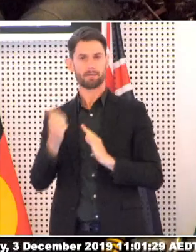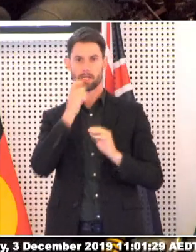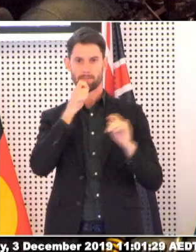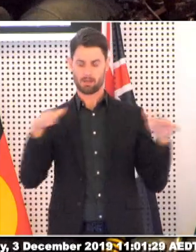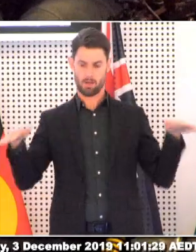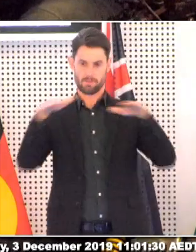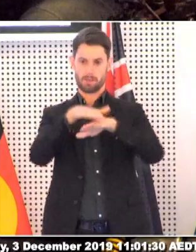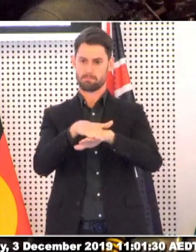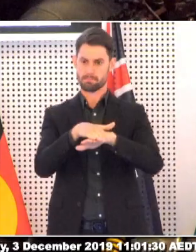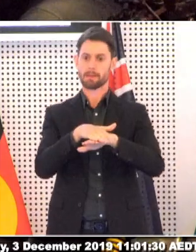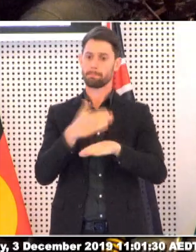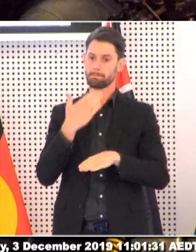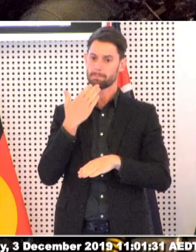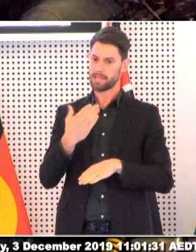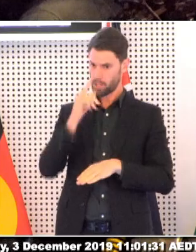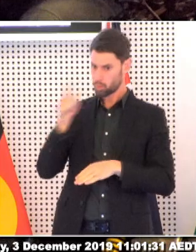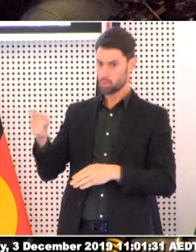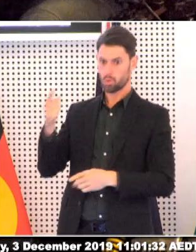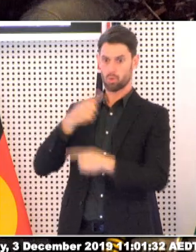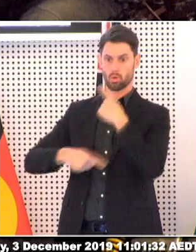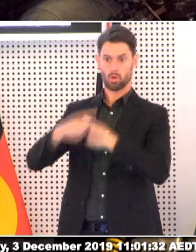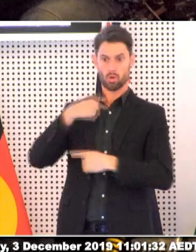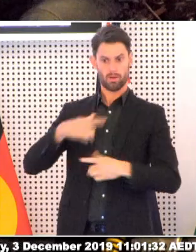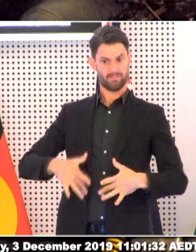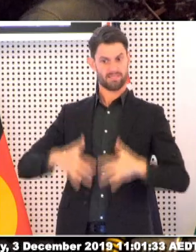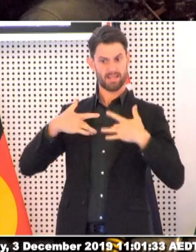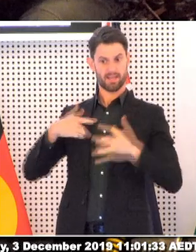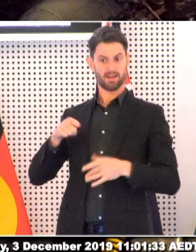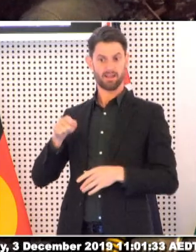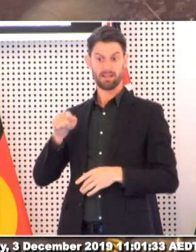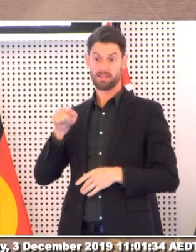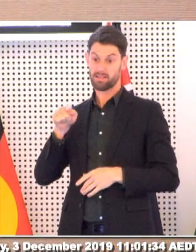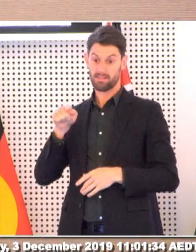And, again, what you’ve found in the work that you’ve undertaken? Sure.